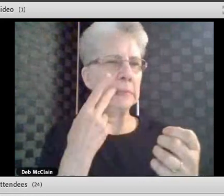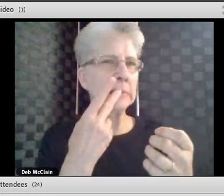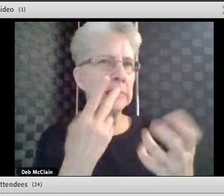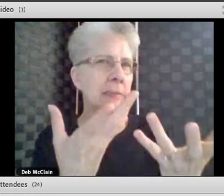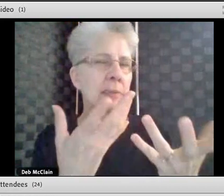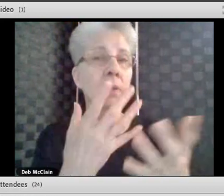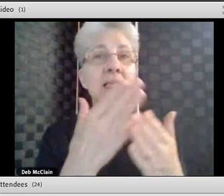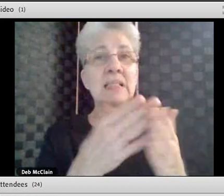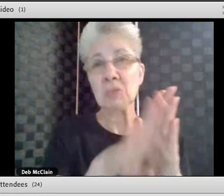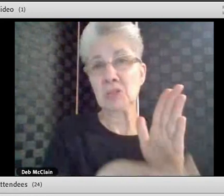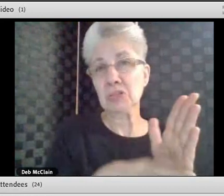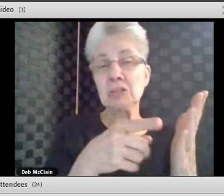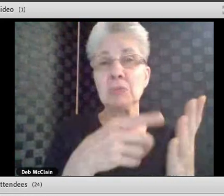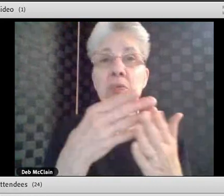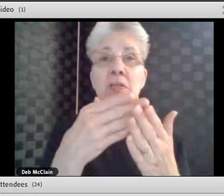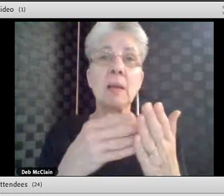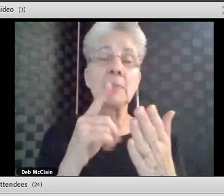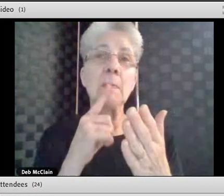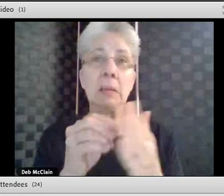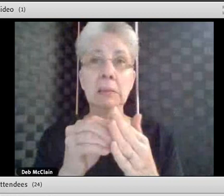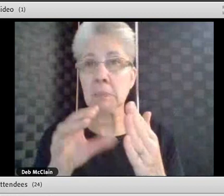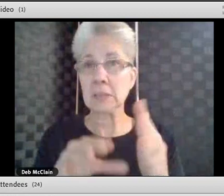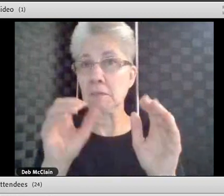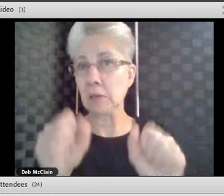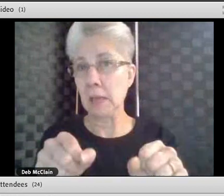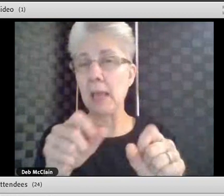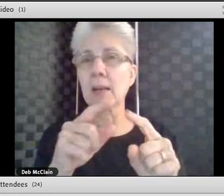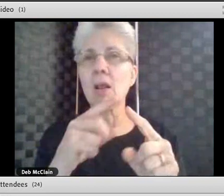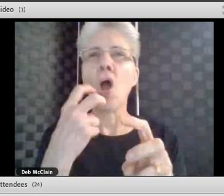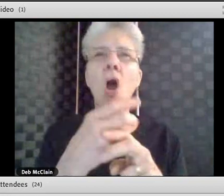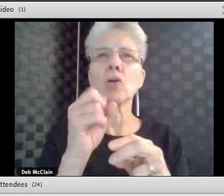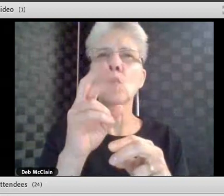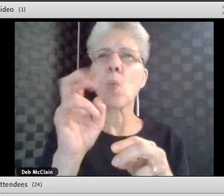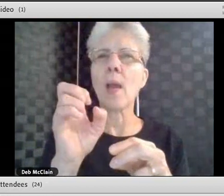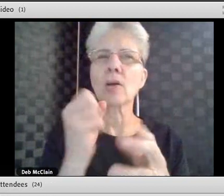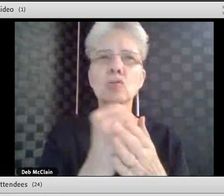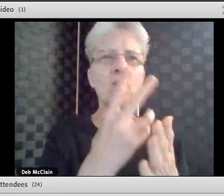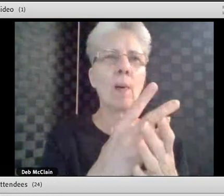You need to price out the equipment. Some of it's pretty cheap. Some of it can be quite expensive.